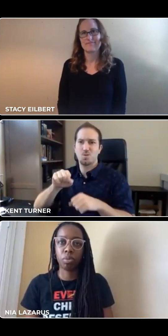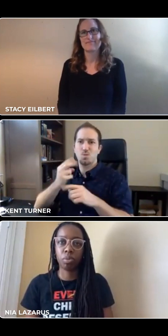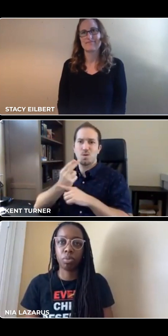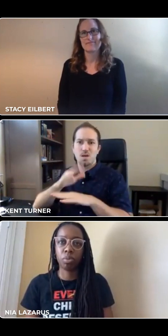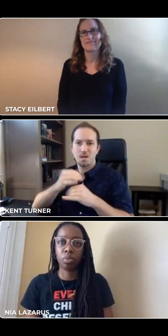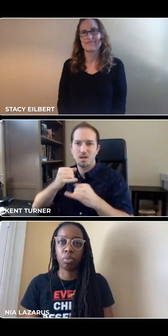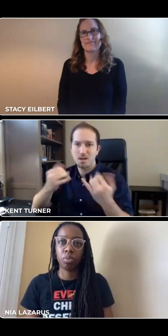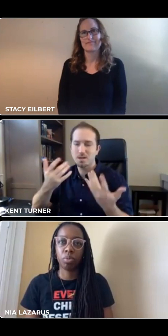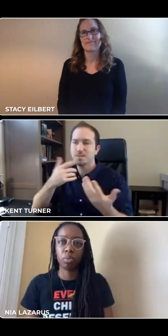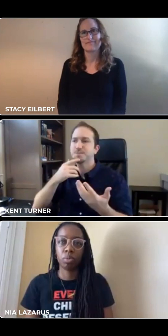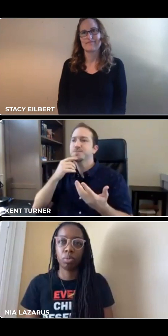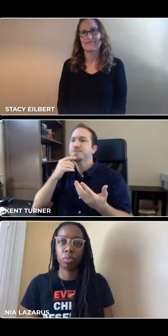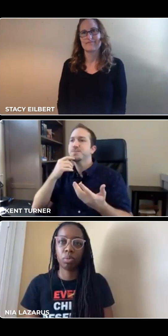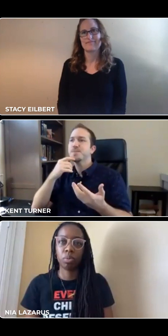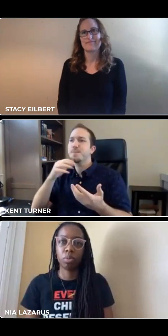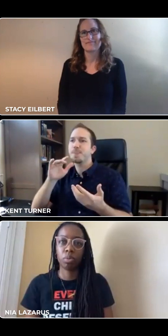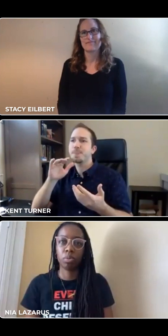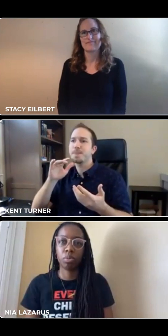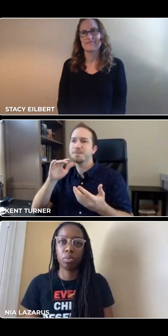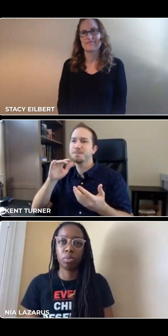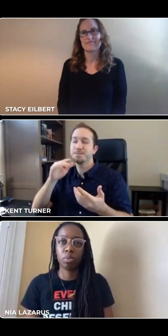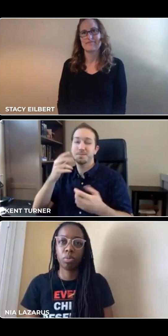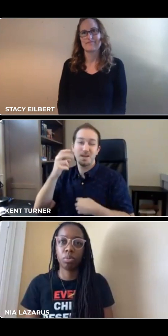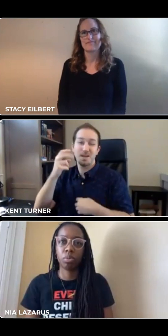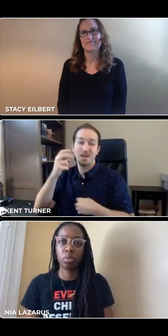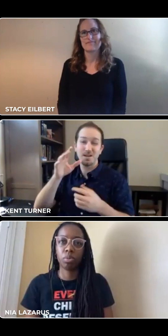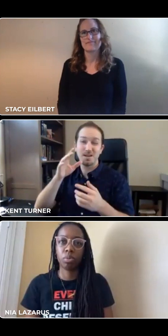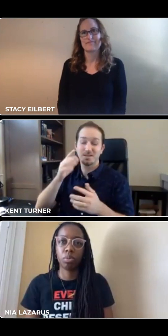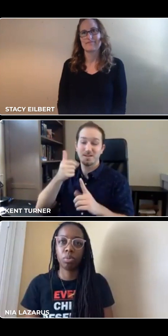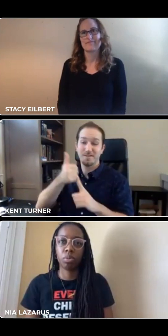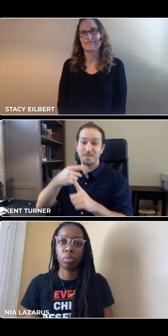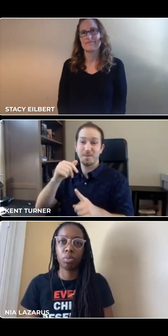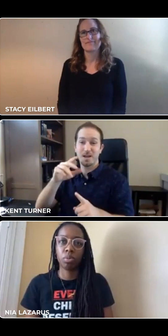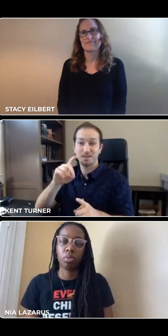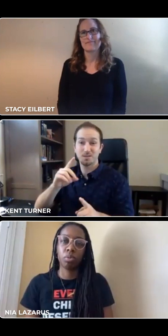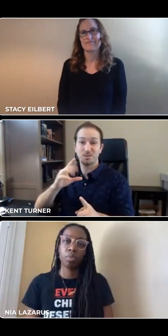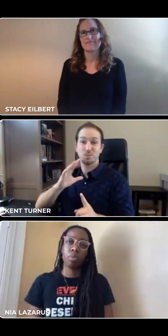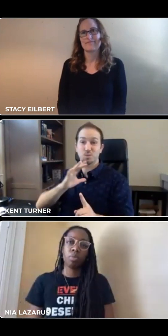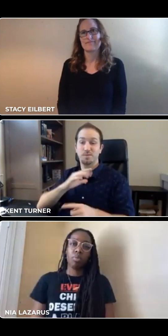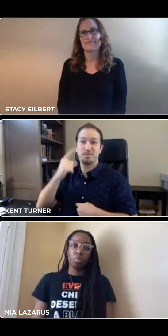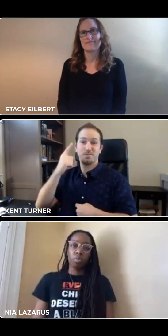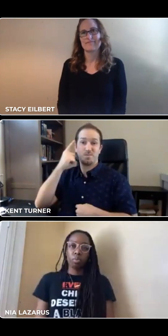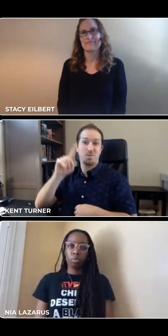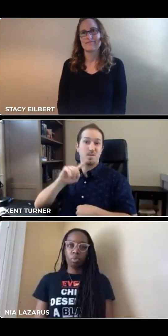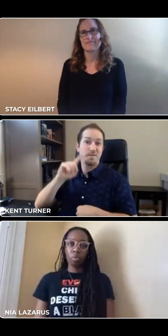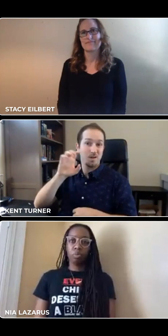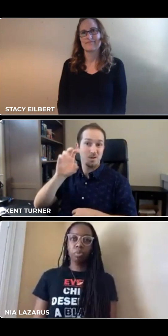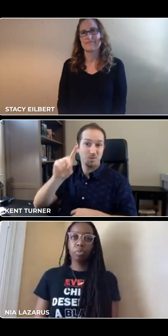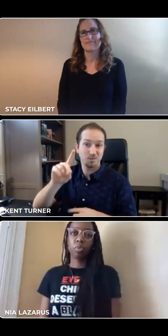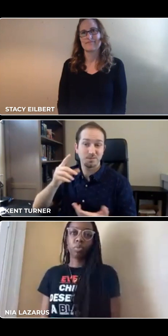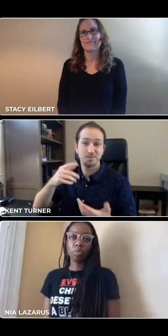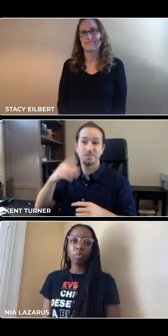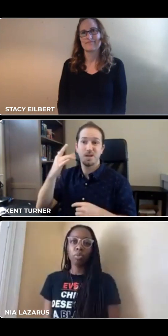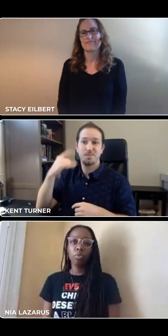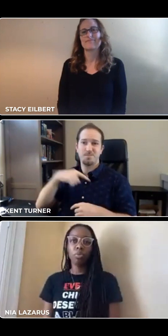is another example. There's lots of software. Plenty of software available online. But folks are having to learn how to do that, at the moment, for themselves.